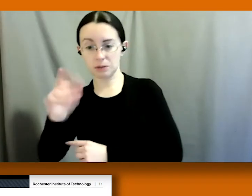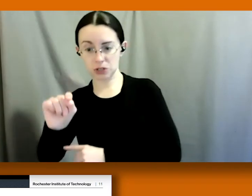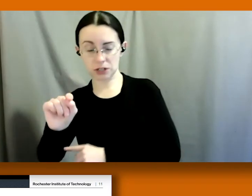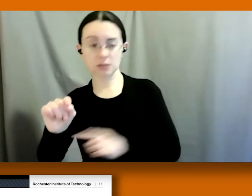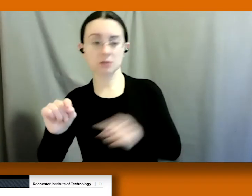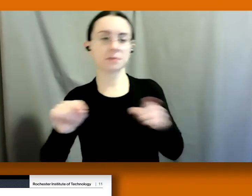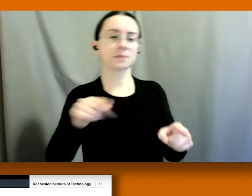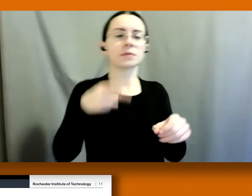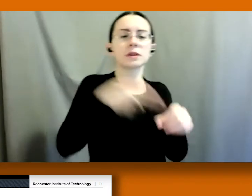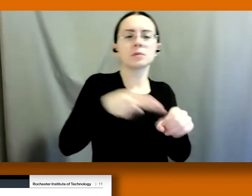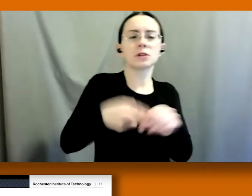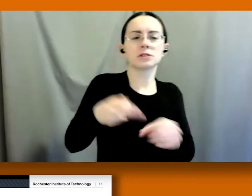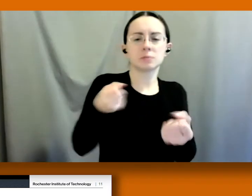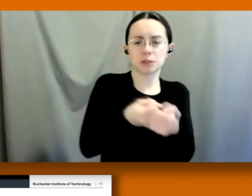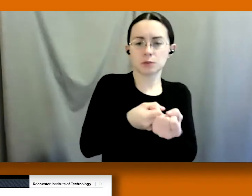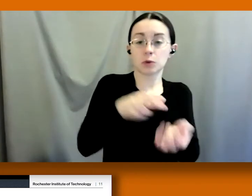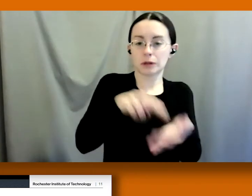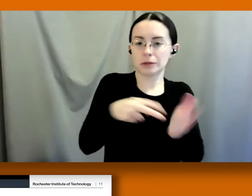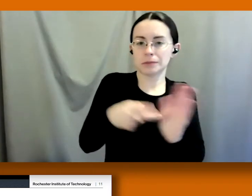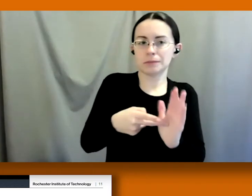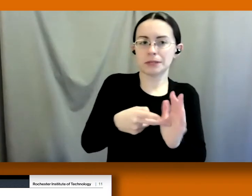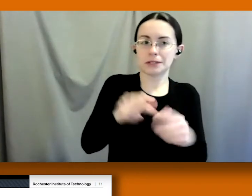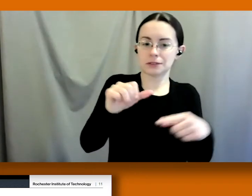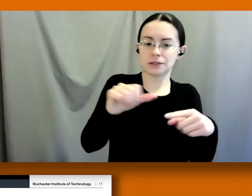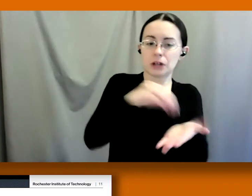to a participant or a trainee to come to RIT